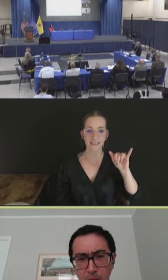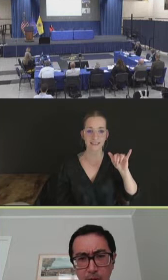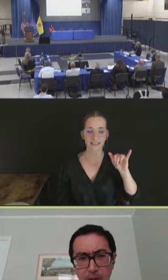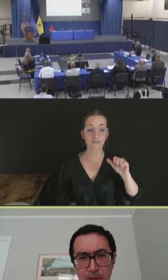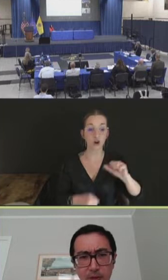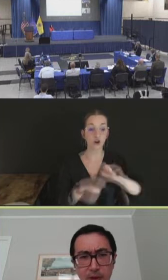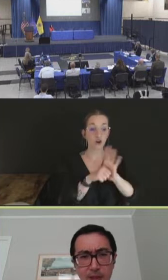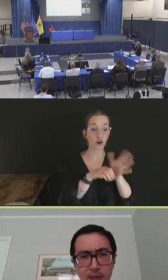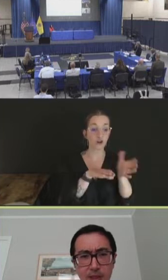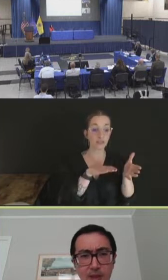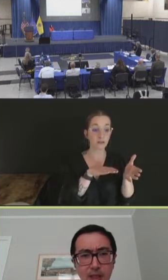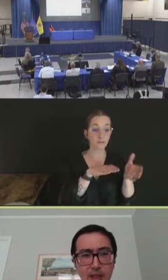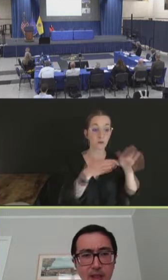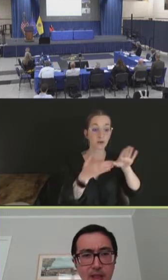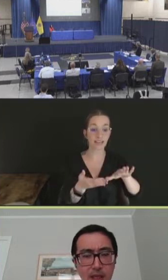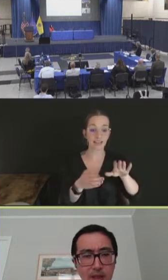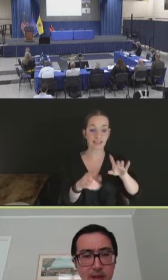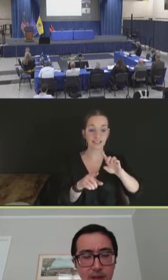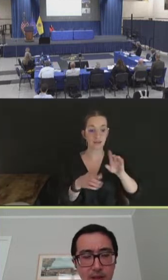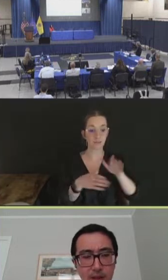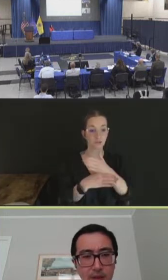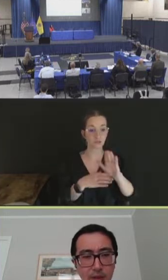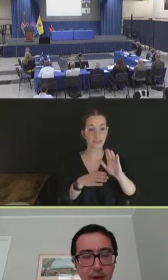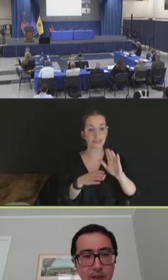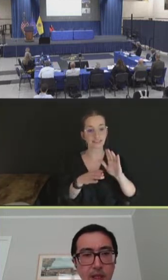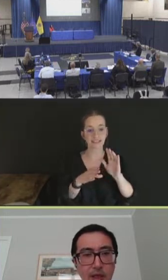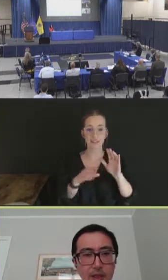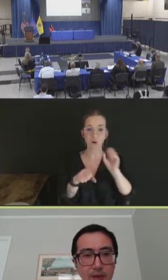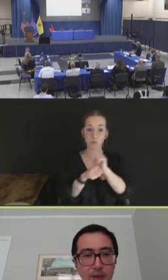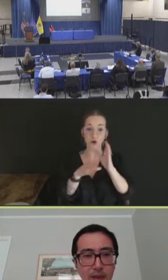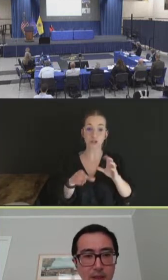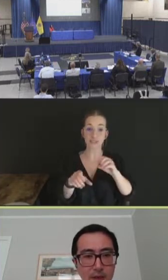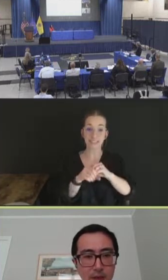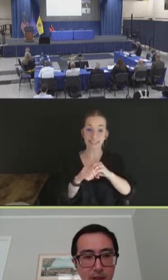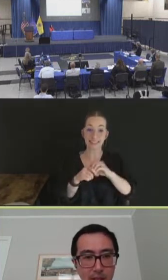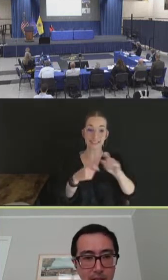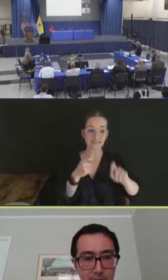workers in various essential and workers in non-essential sectors. So, if you look at